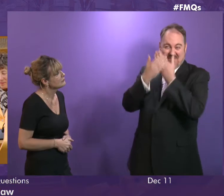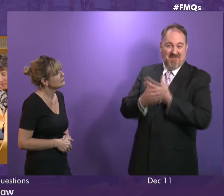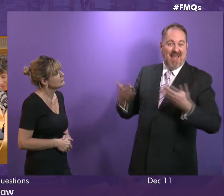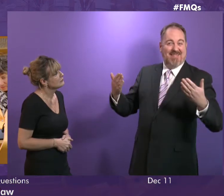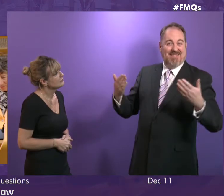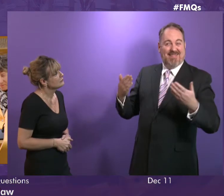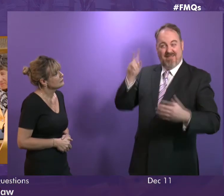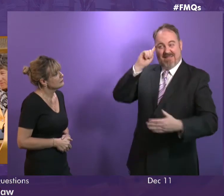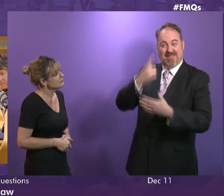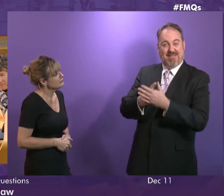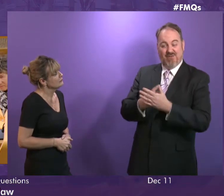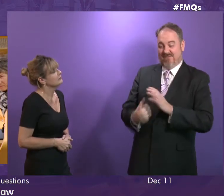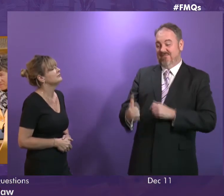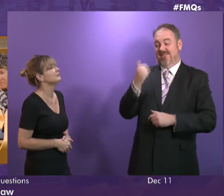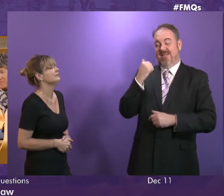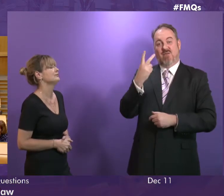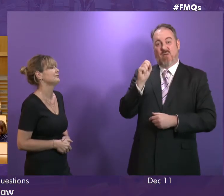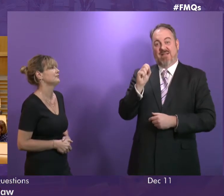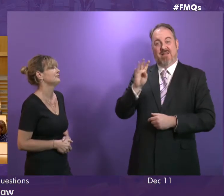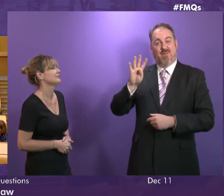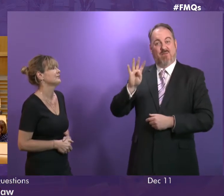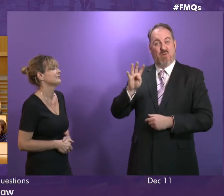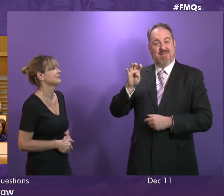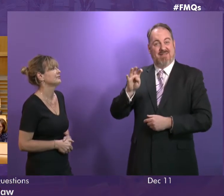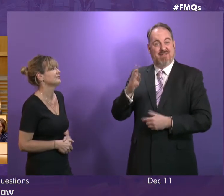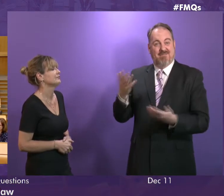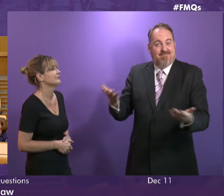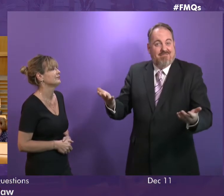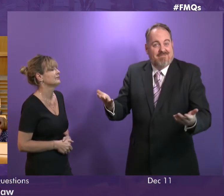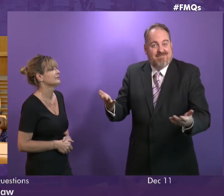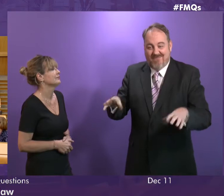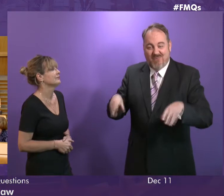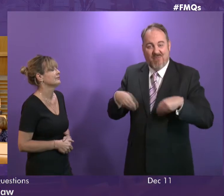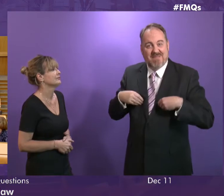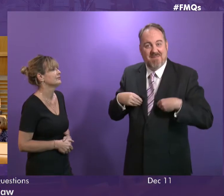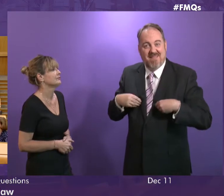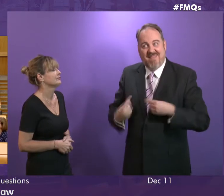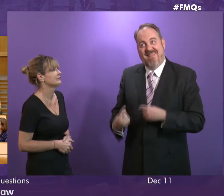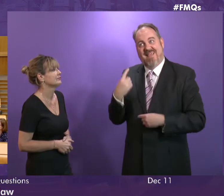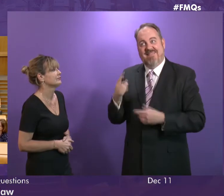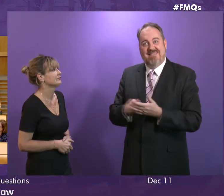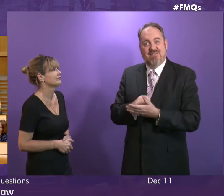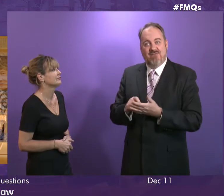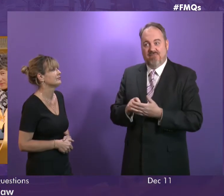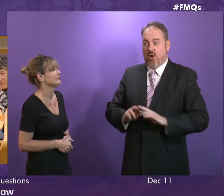on independence was put in 2014 so, to borrow the phrase that ministers are so fond of,